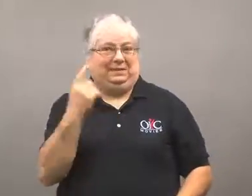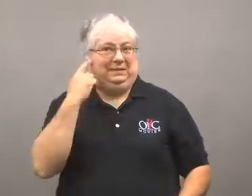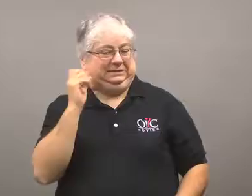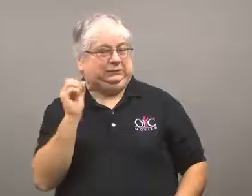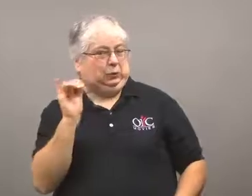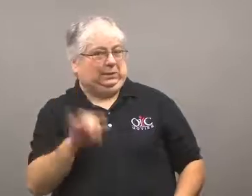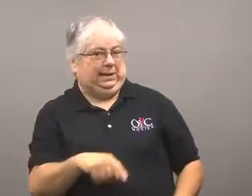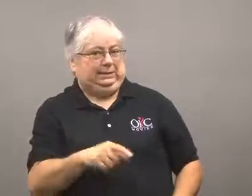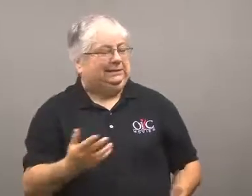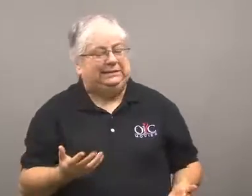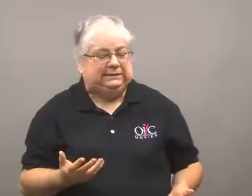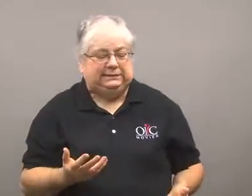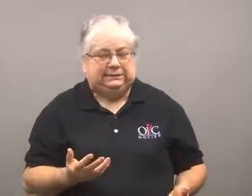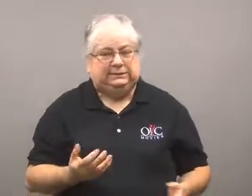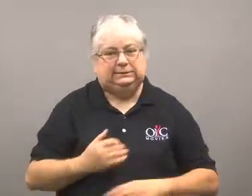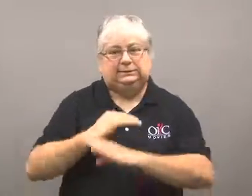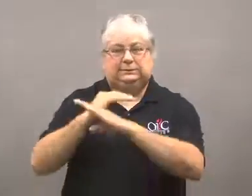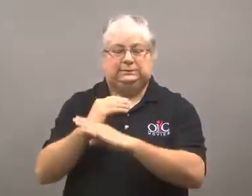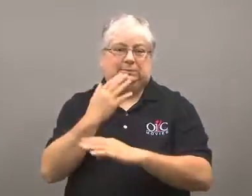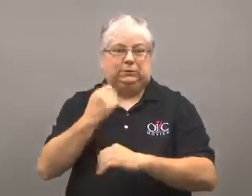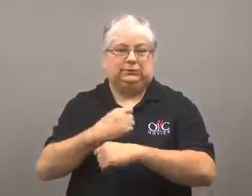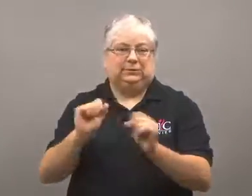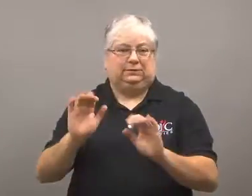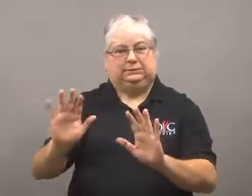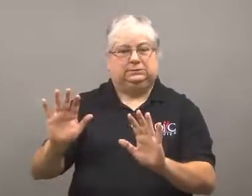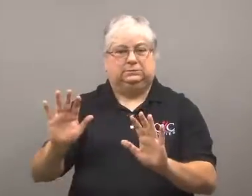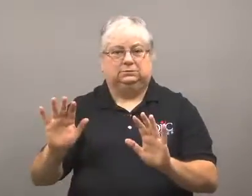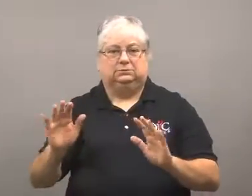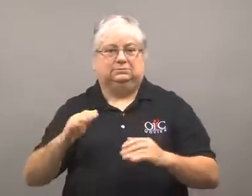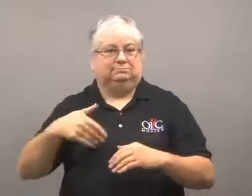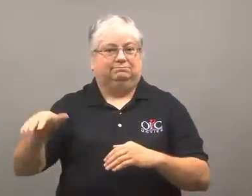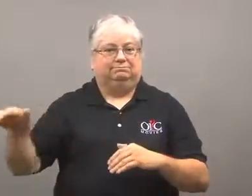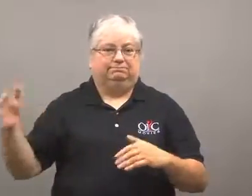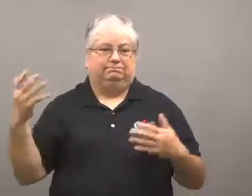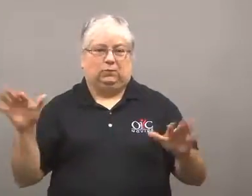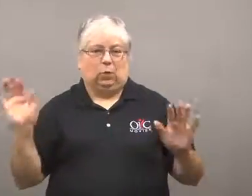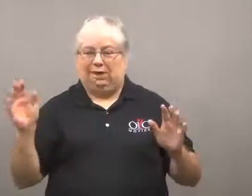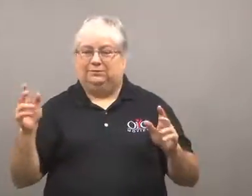That's what they think, so they decided to close the schools to be safe.